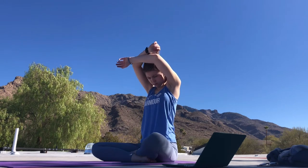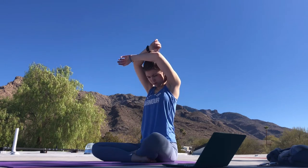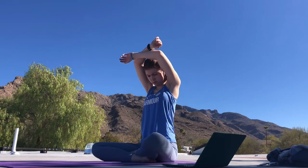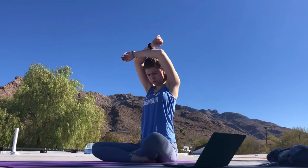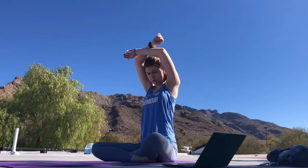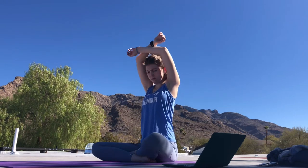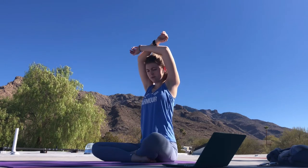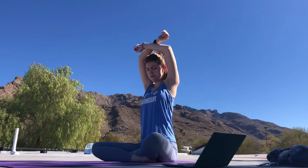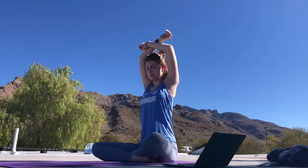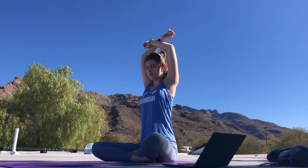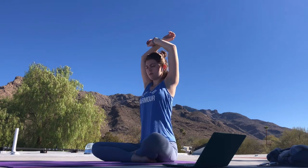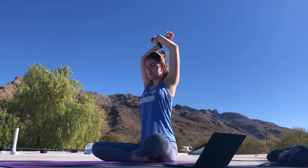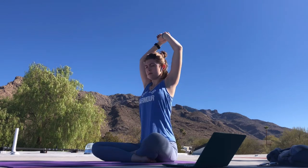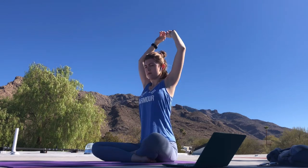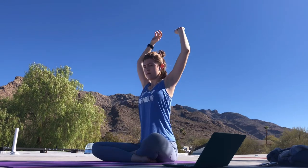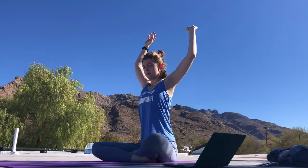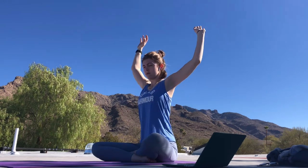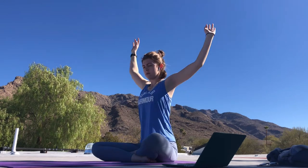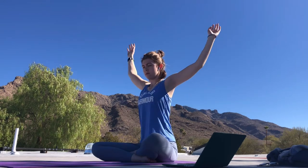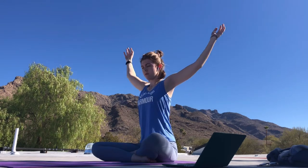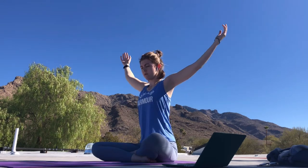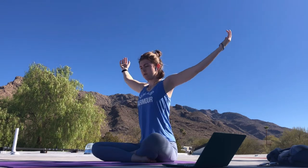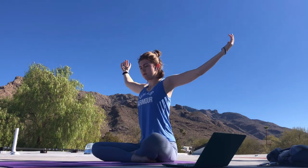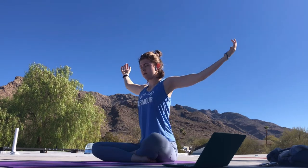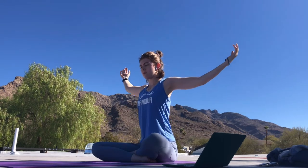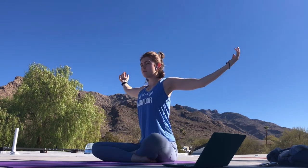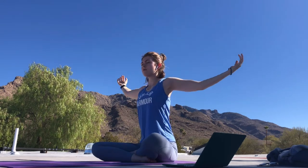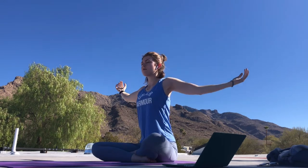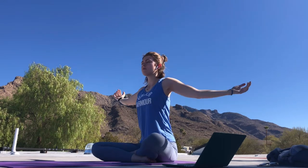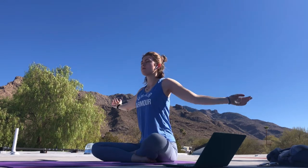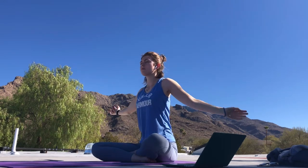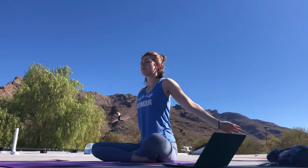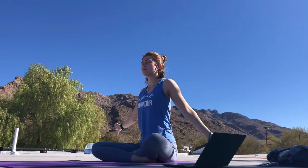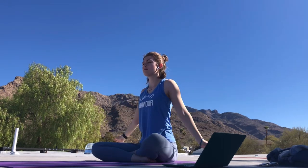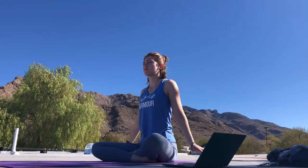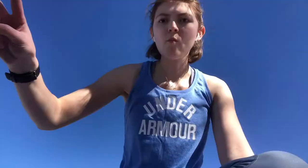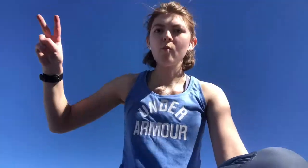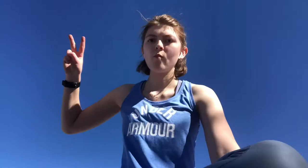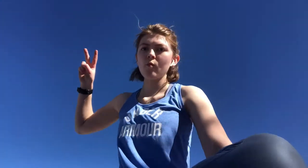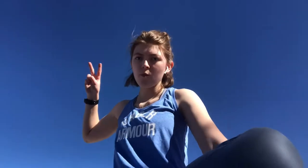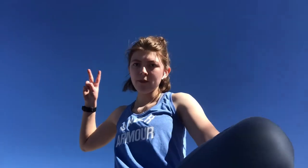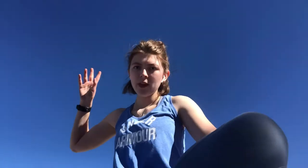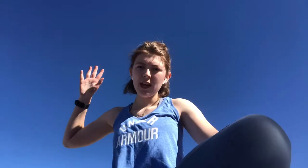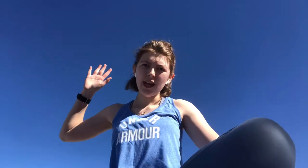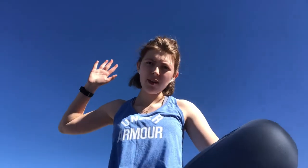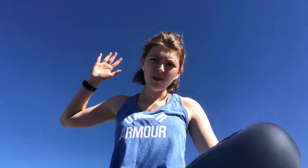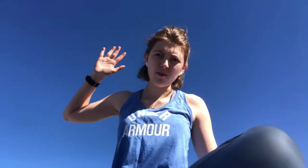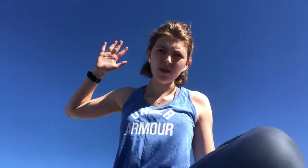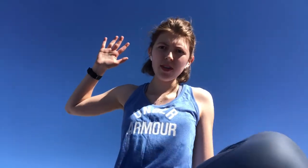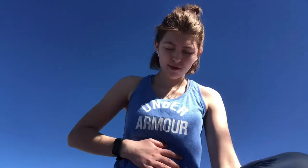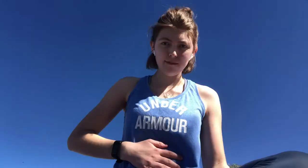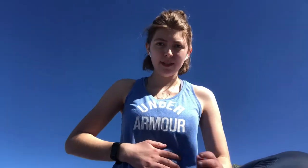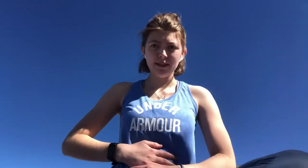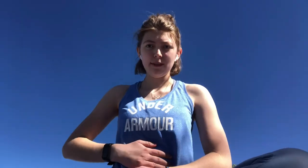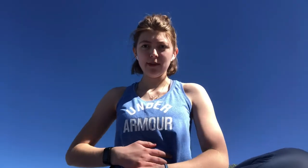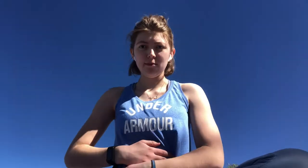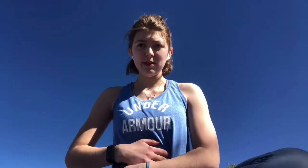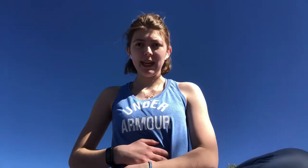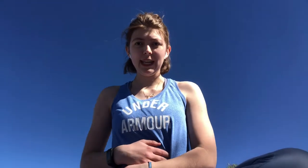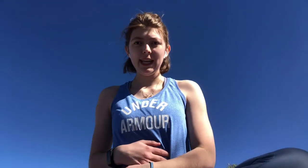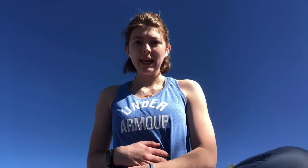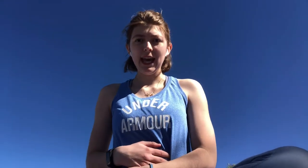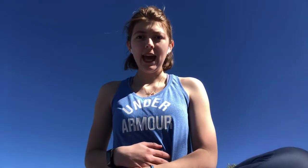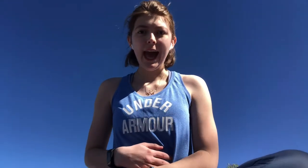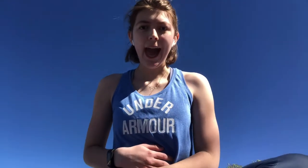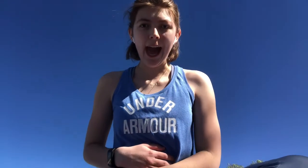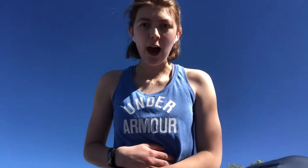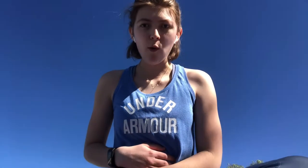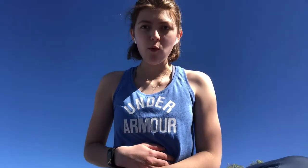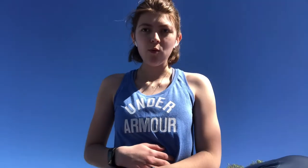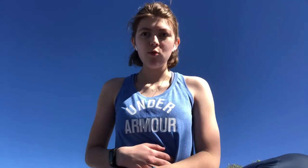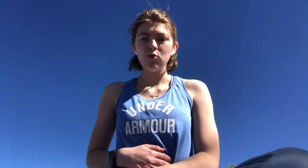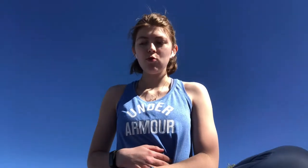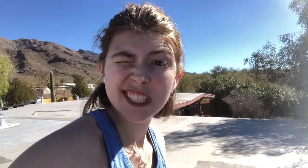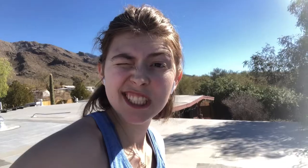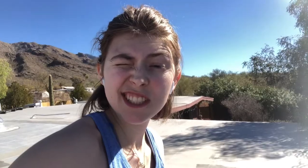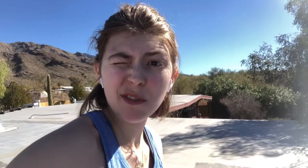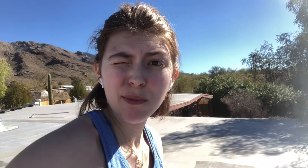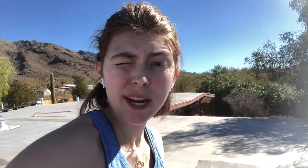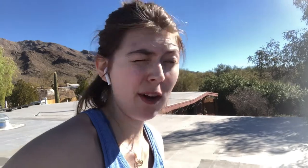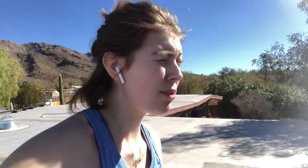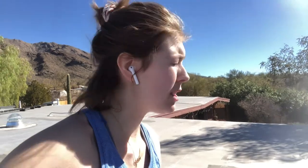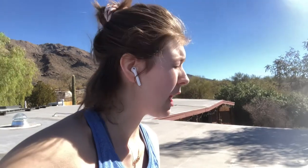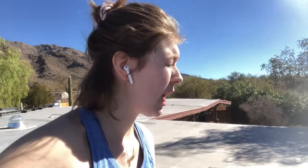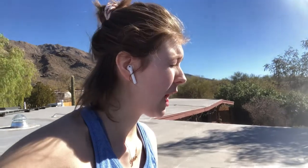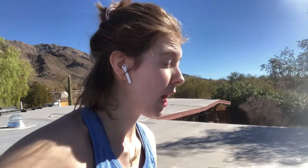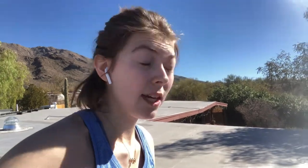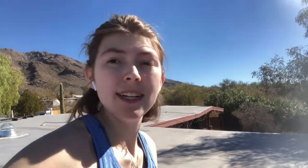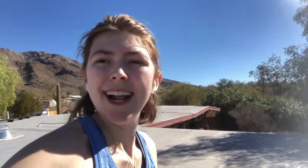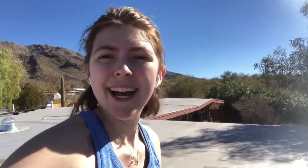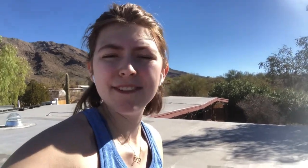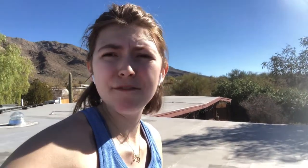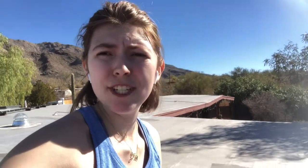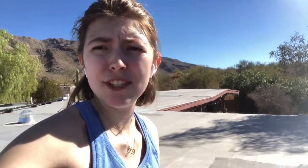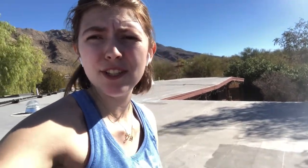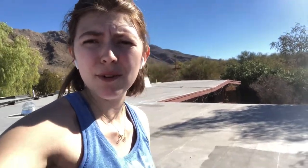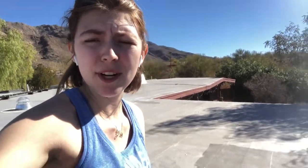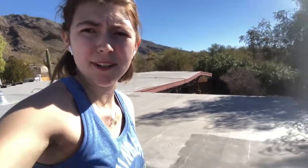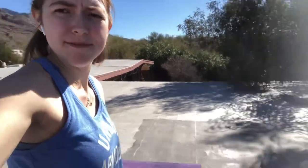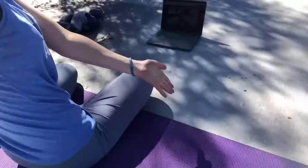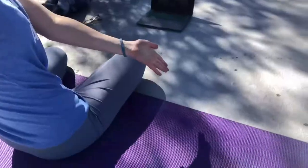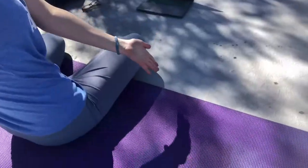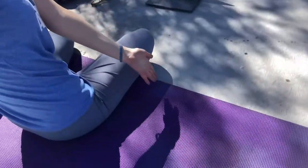in the night hello my stomach was like out so bright out i have finished yoga this is